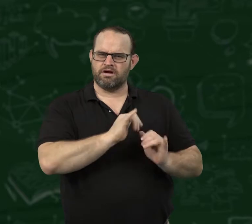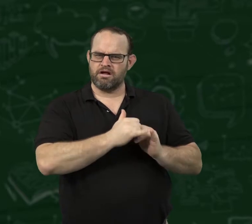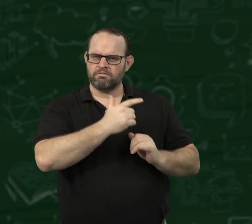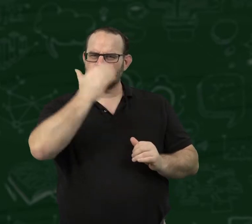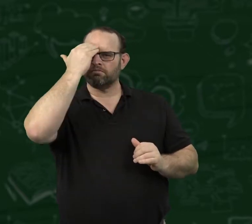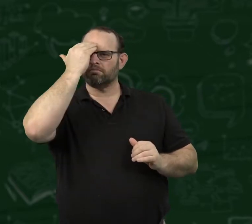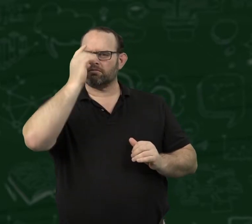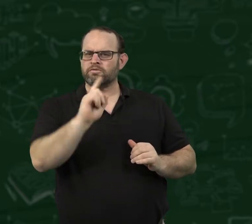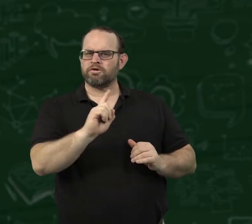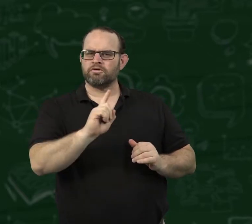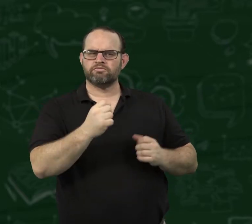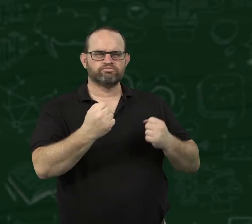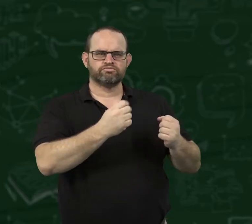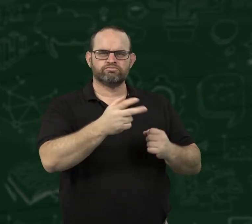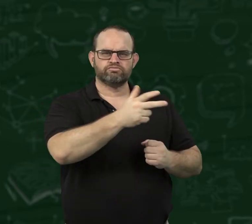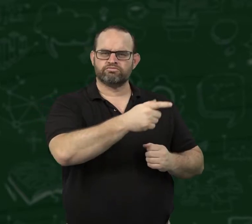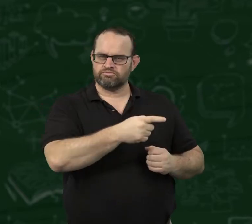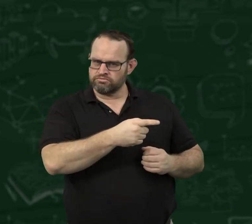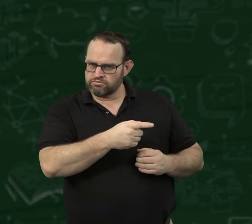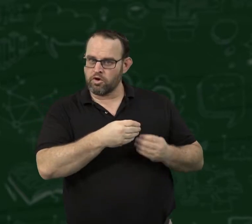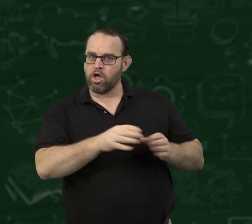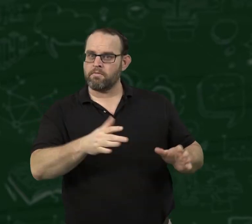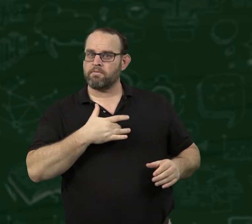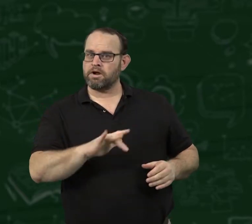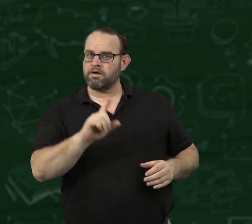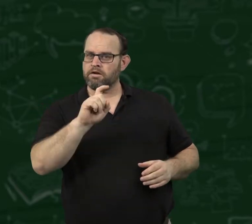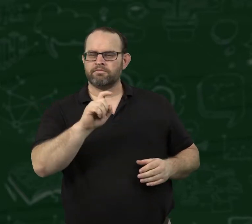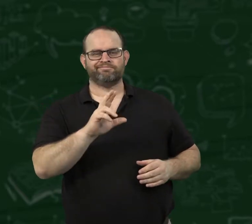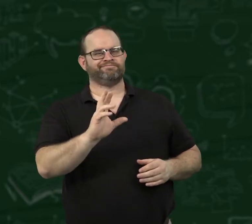How did they know how to travel? Did they just drive around getting lost?